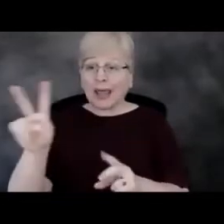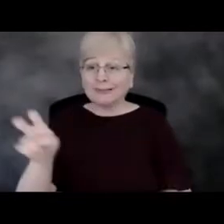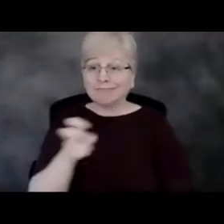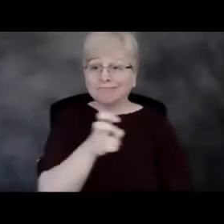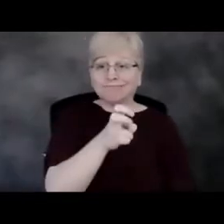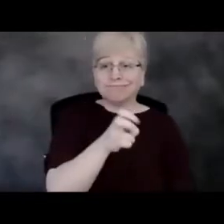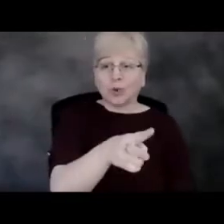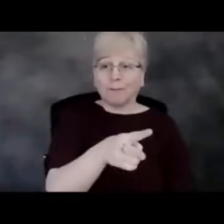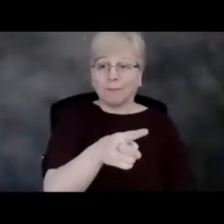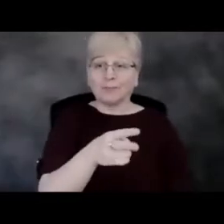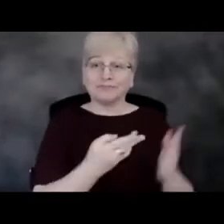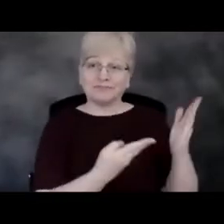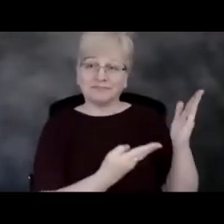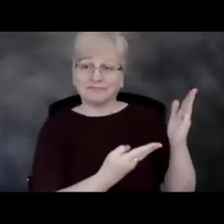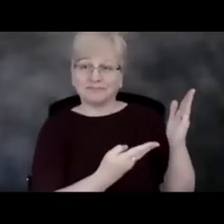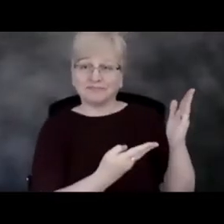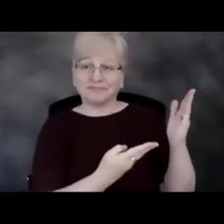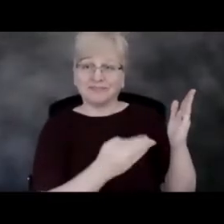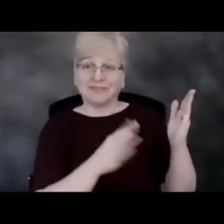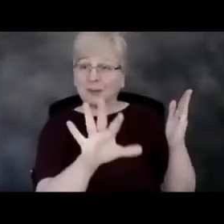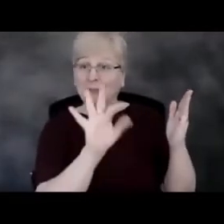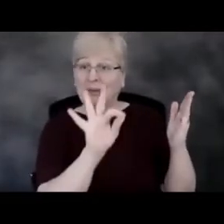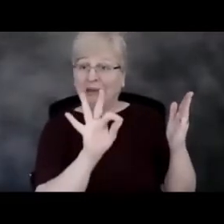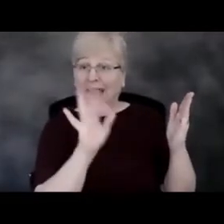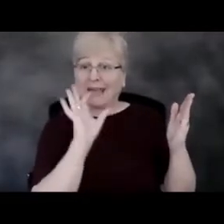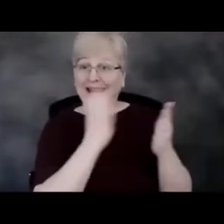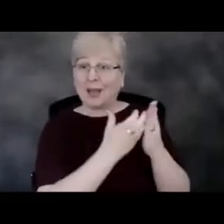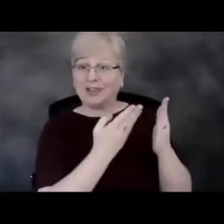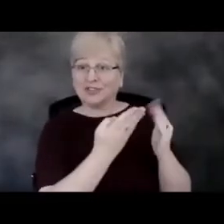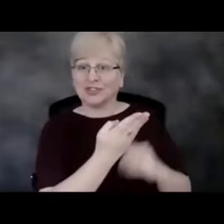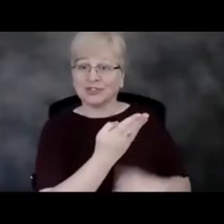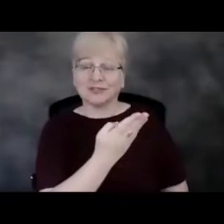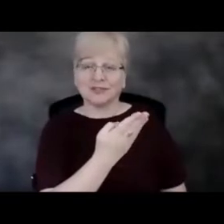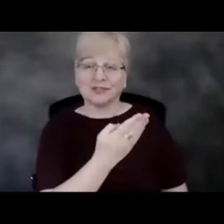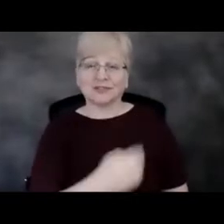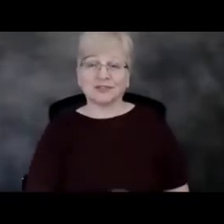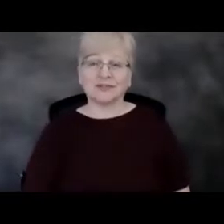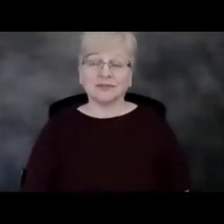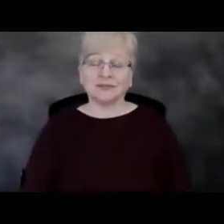16:44:11 images here, and if you would like to add an image background, you just grab